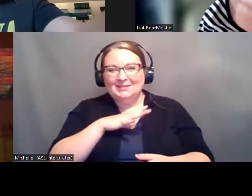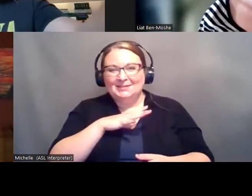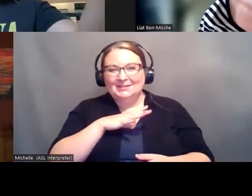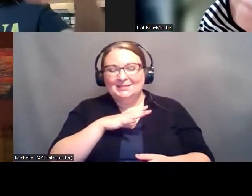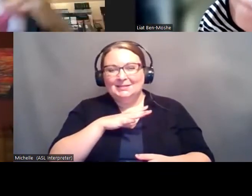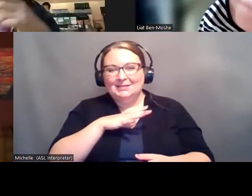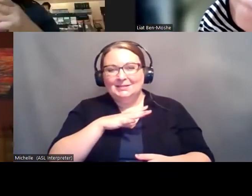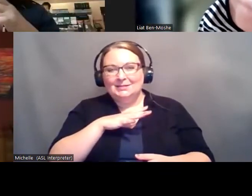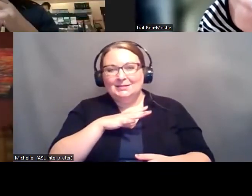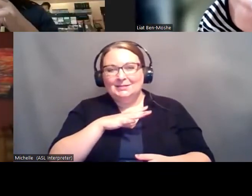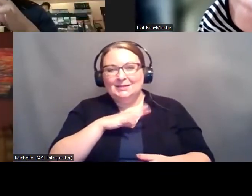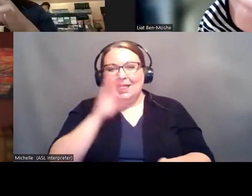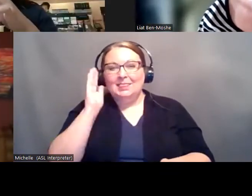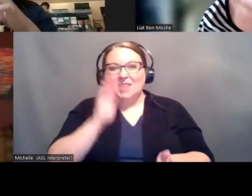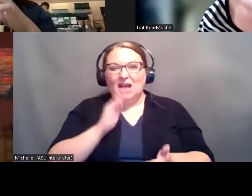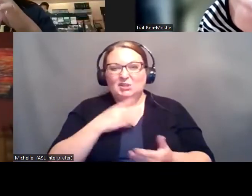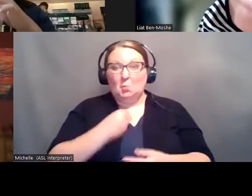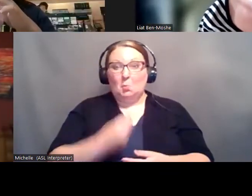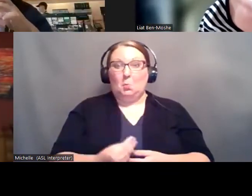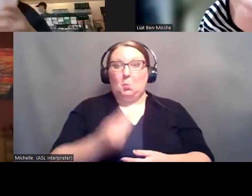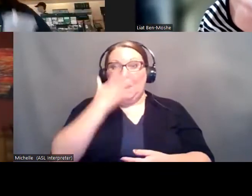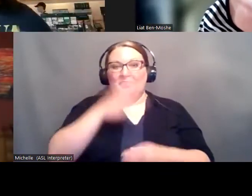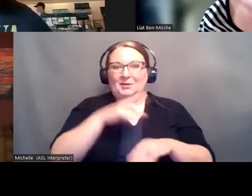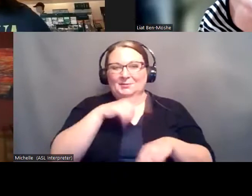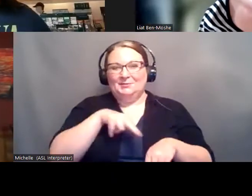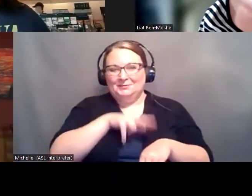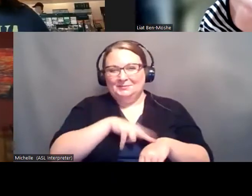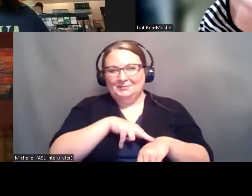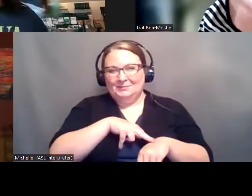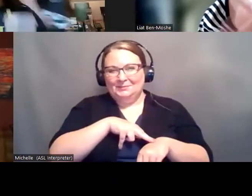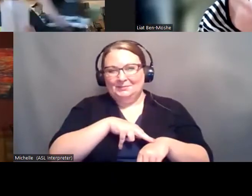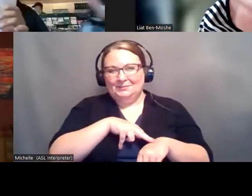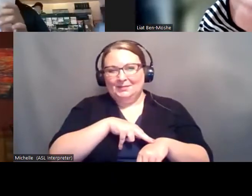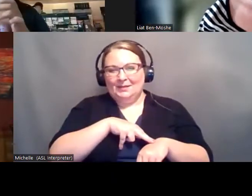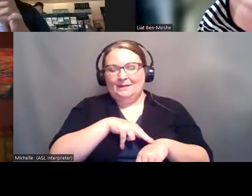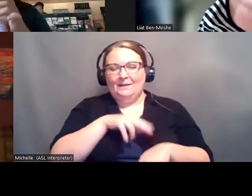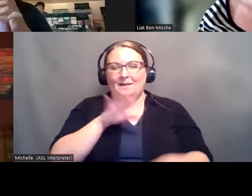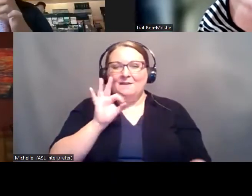So less pale than usual, and a femmy with very,